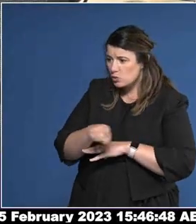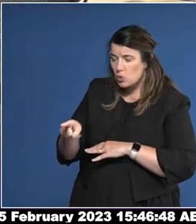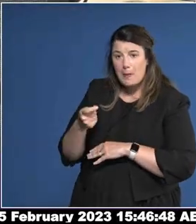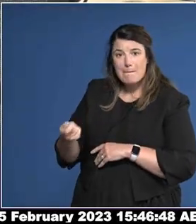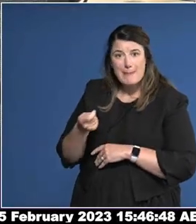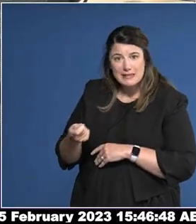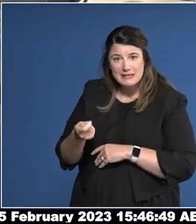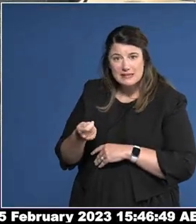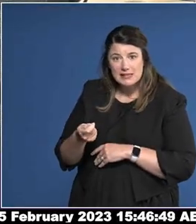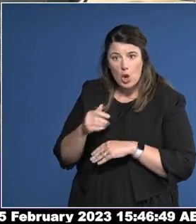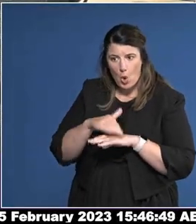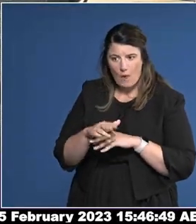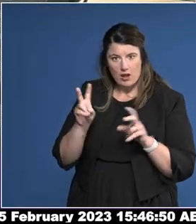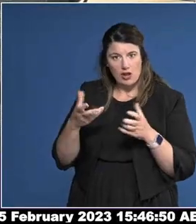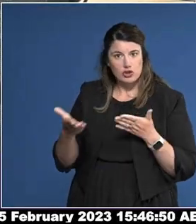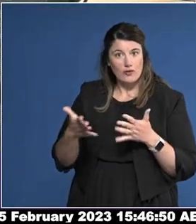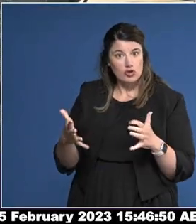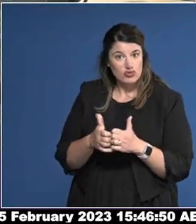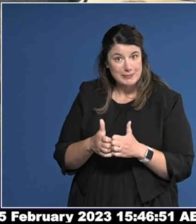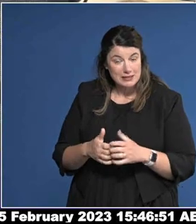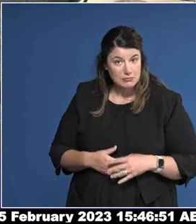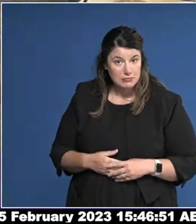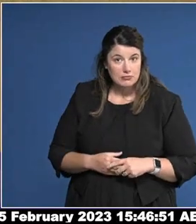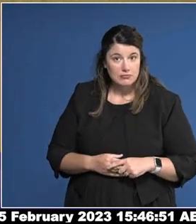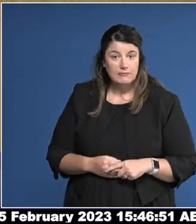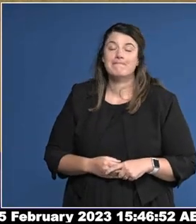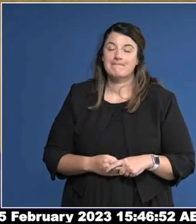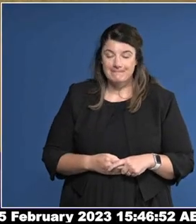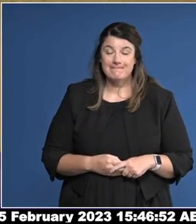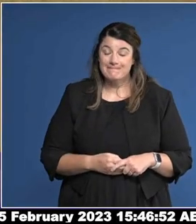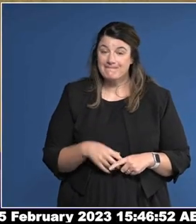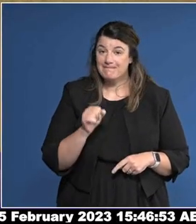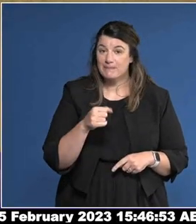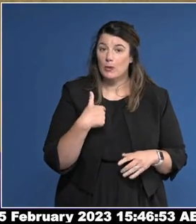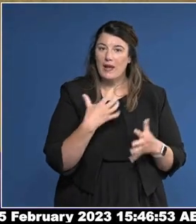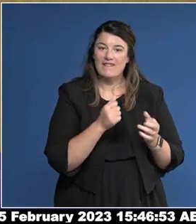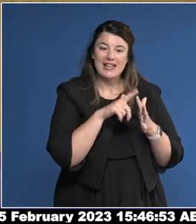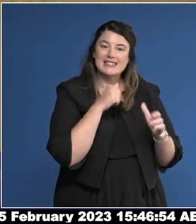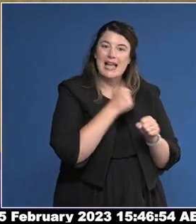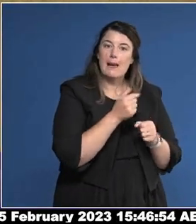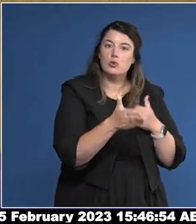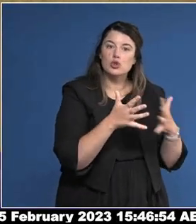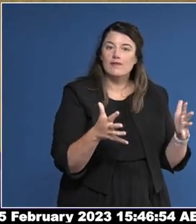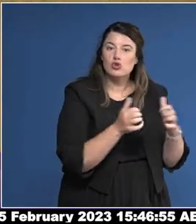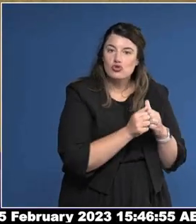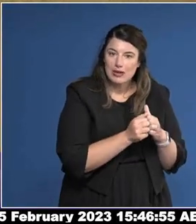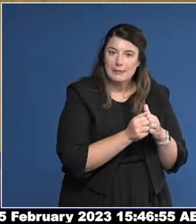service agreements? Yes. We have an example service agreement - a high-level template which is